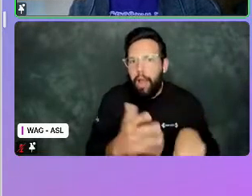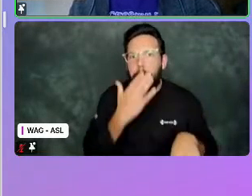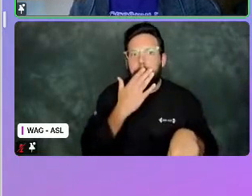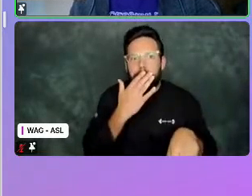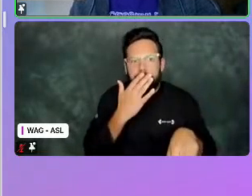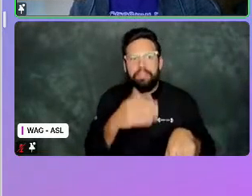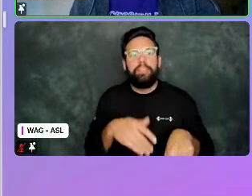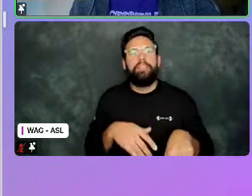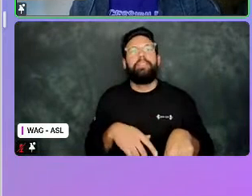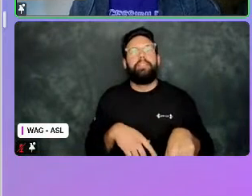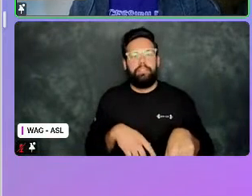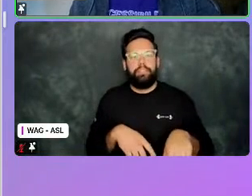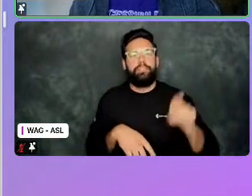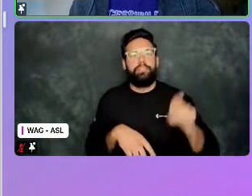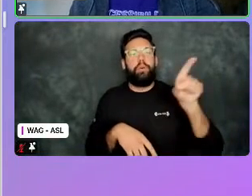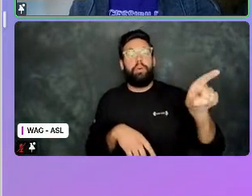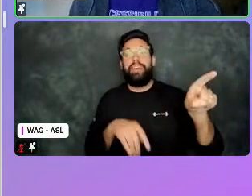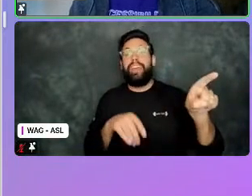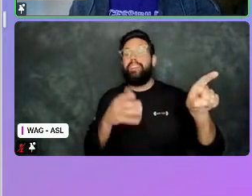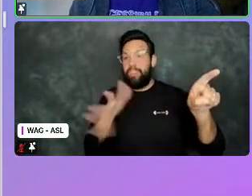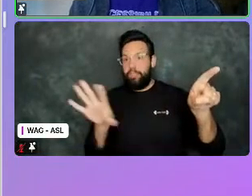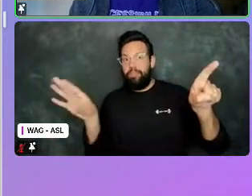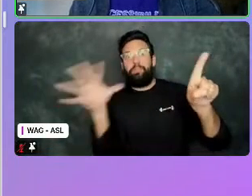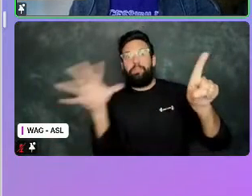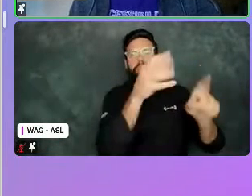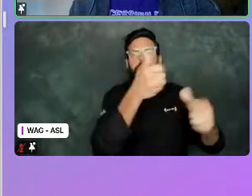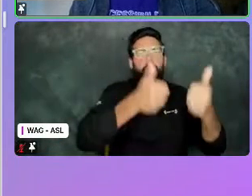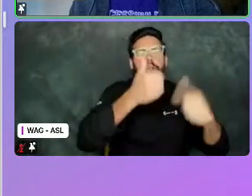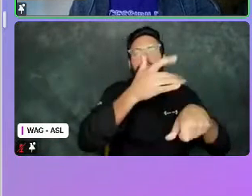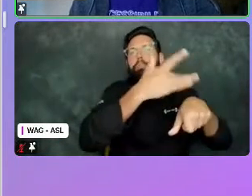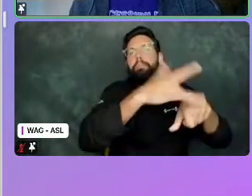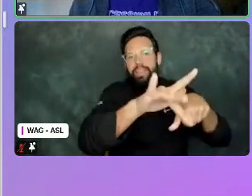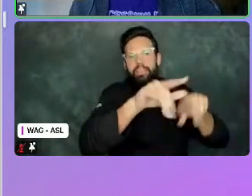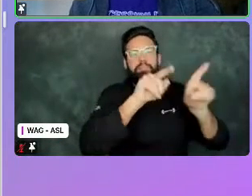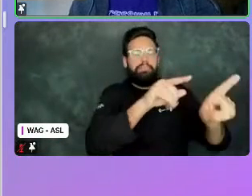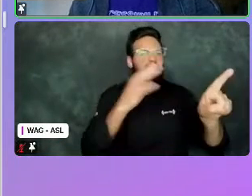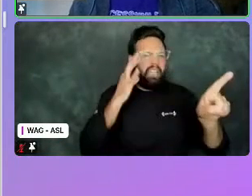cat's name star added required has incomplete blank. [>>] So it put focus on the cat's name field, but first it